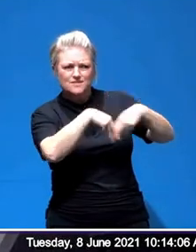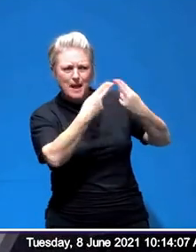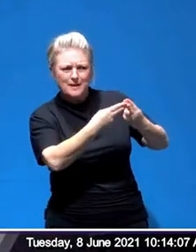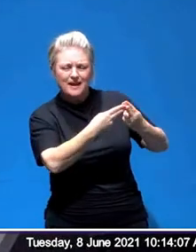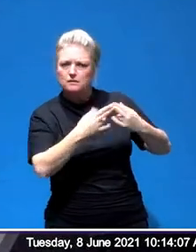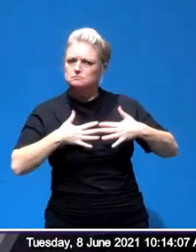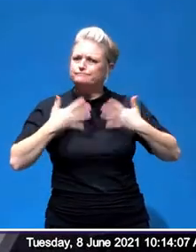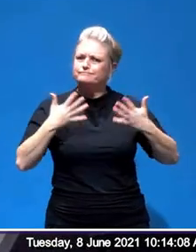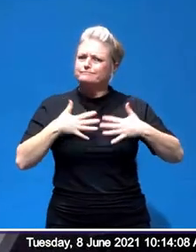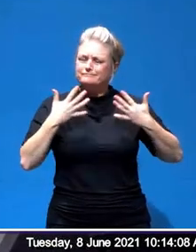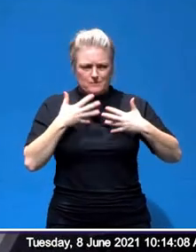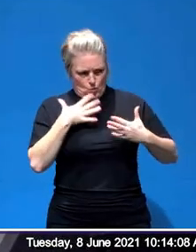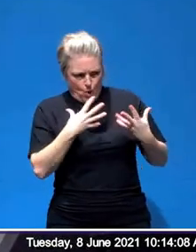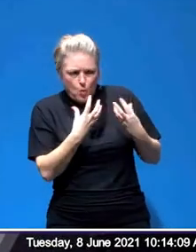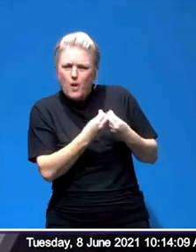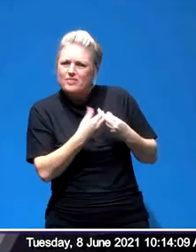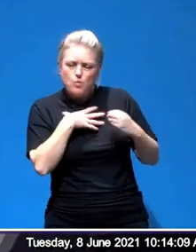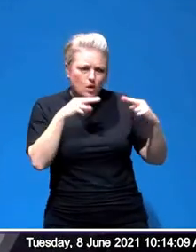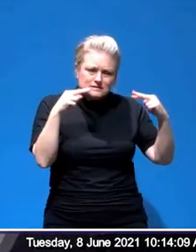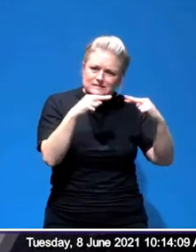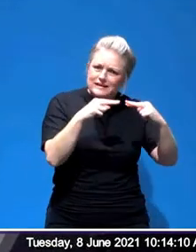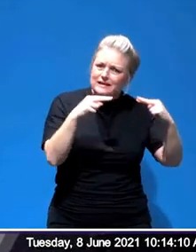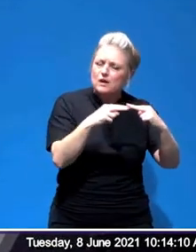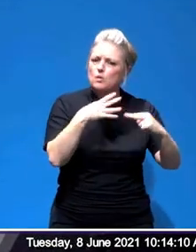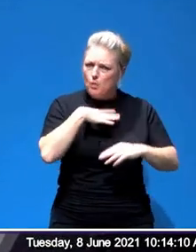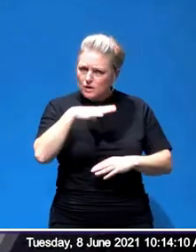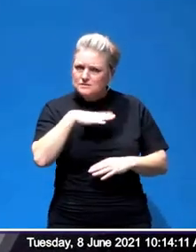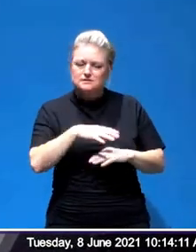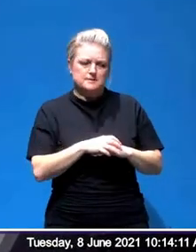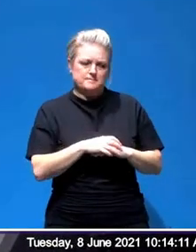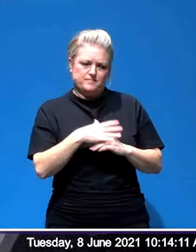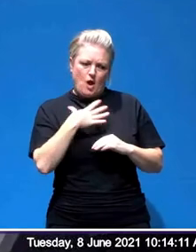to maintain an active role in Daniel's life and for him to continue to have